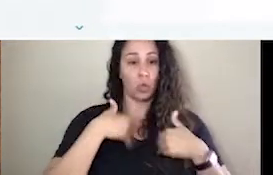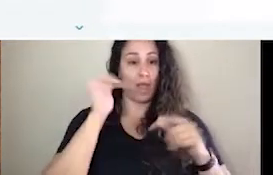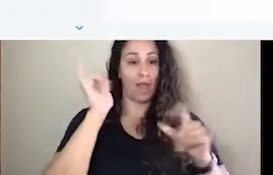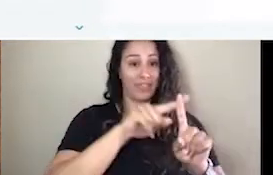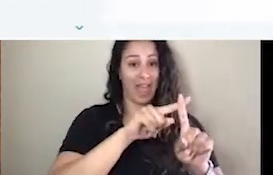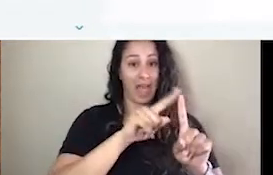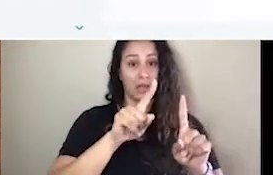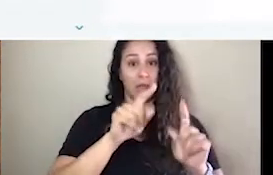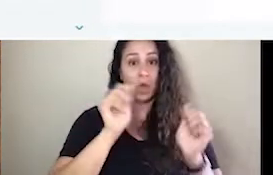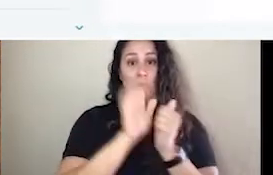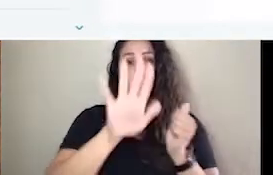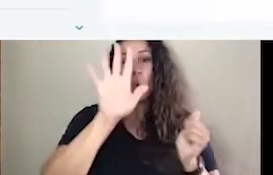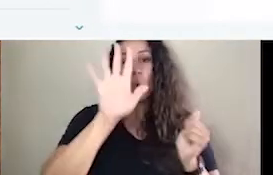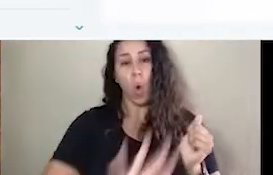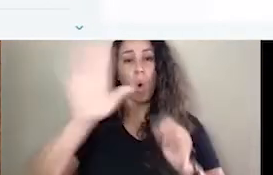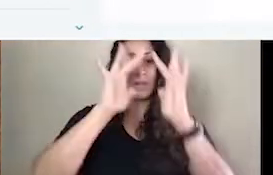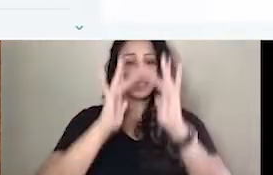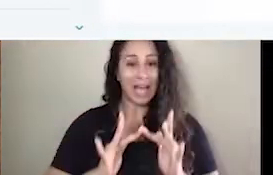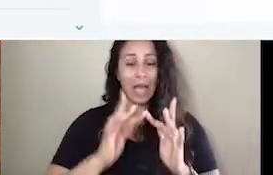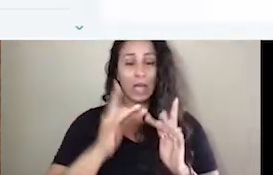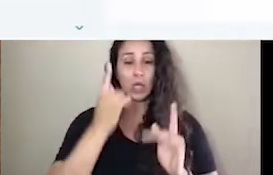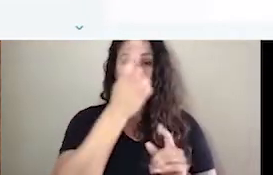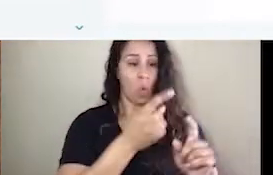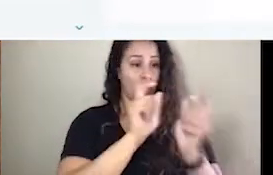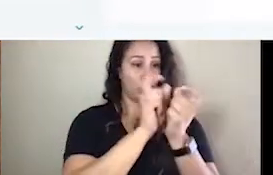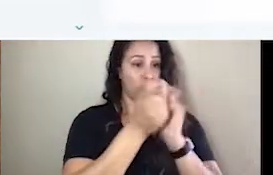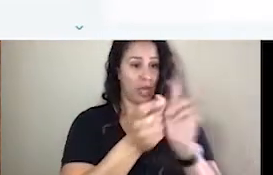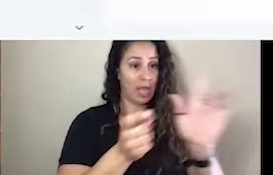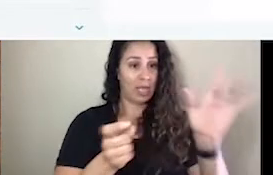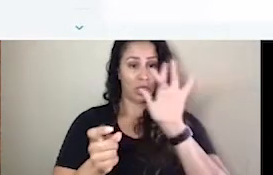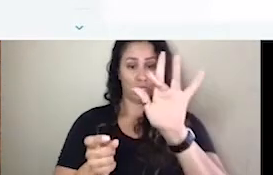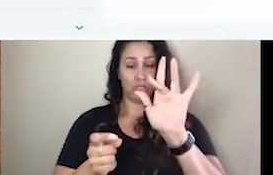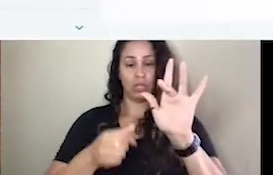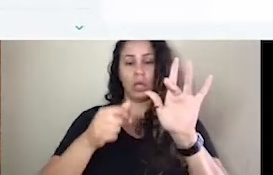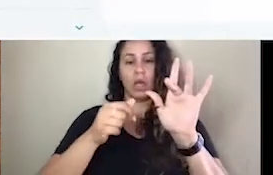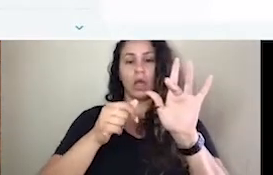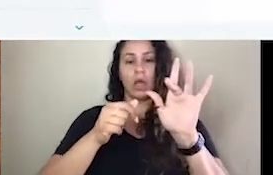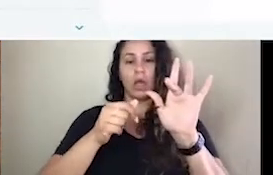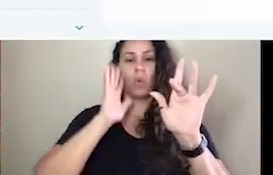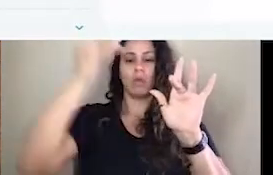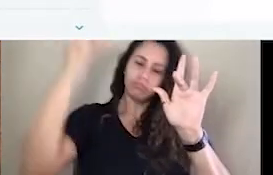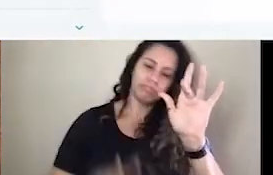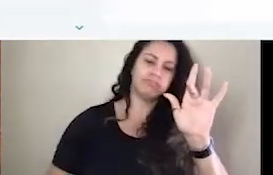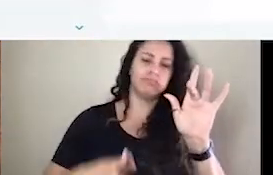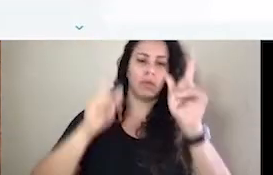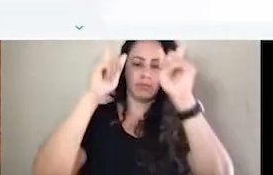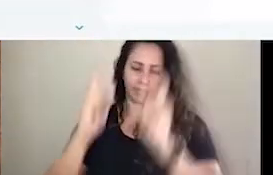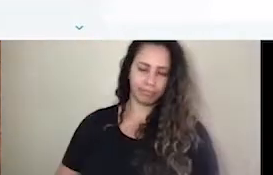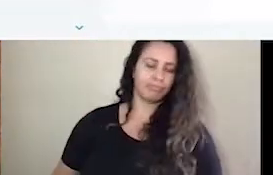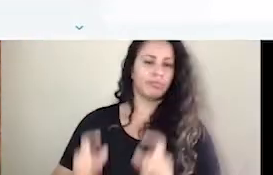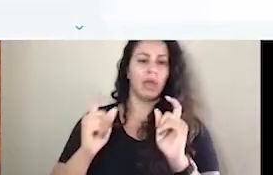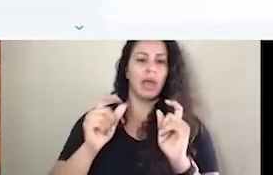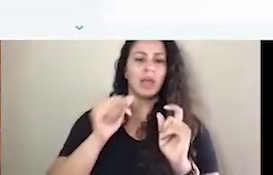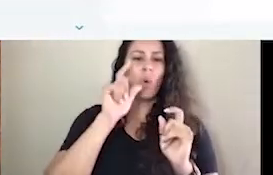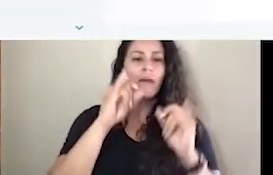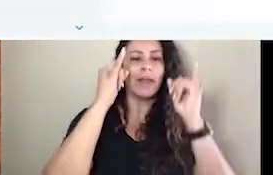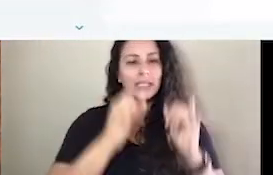AND MAKE ONE CHANGE THAT IMPACTS THE REST THE SITE, I DON'T HAVE TO GO BACK AND EDIT EVERY MODULE BUT THIS ONE SPOT.